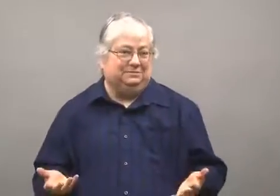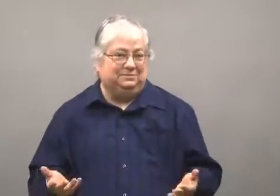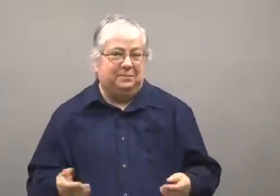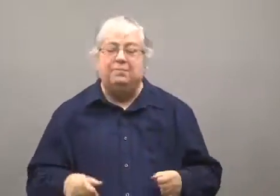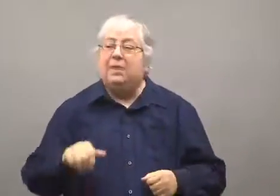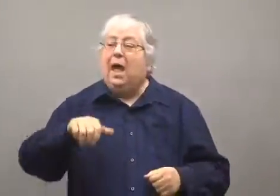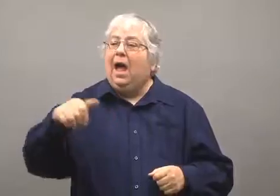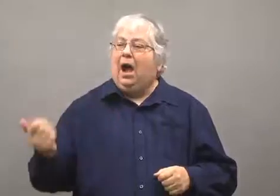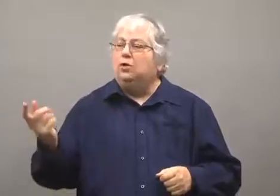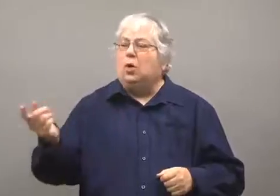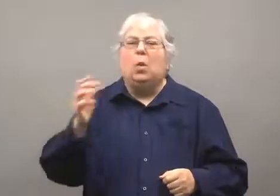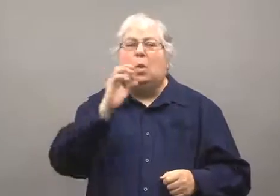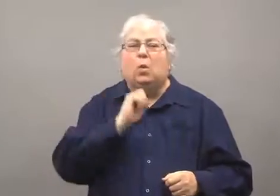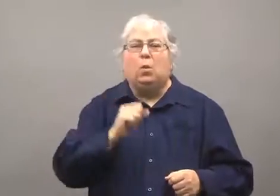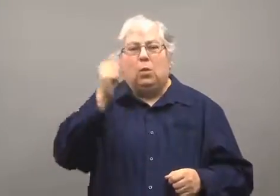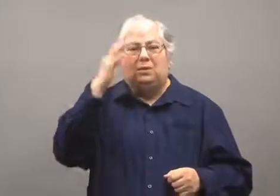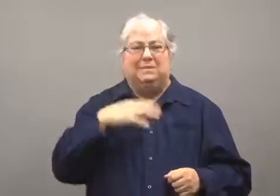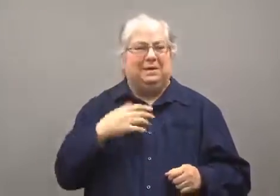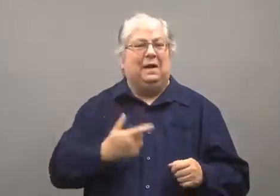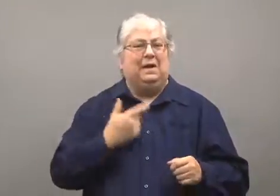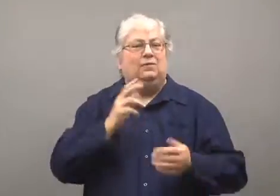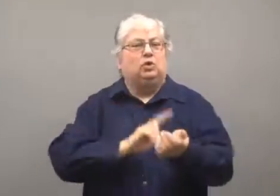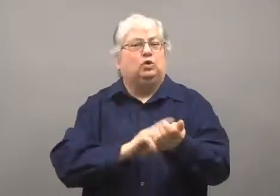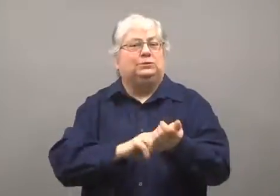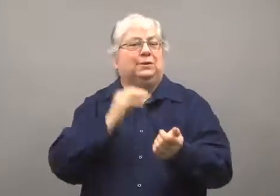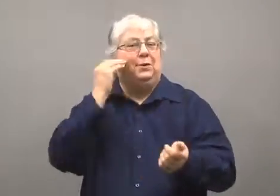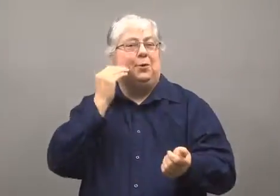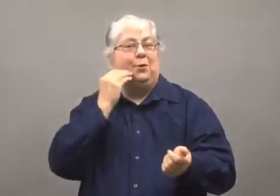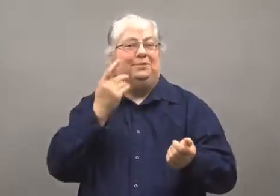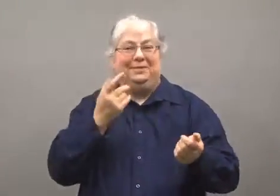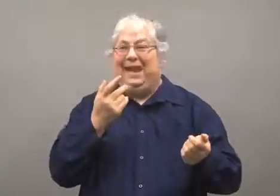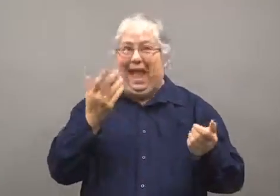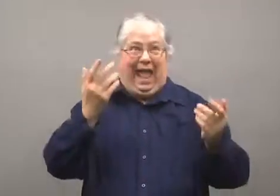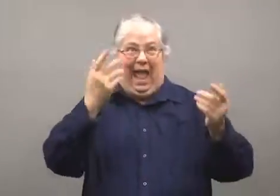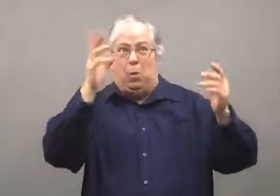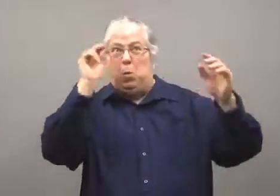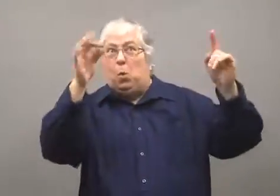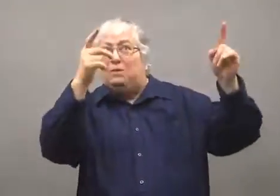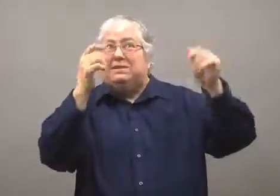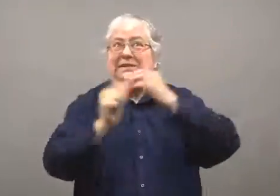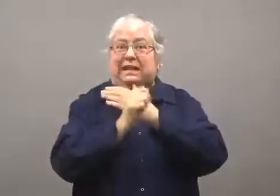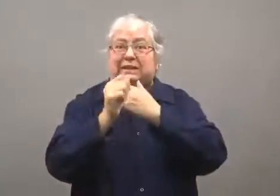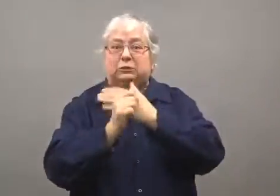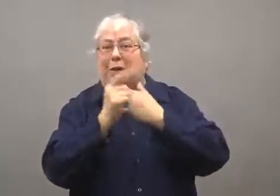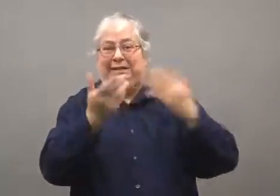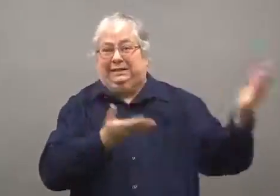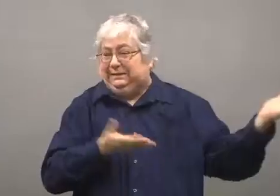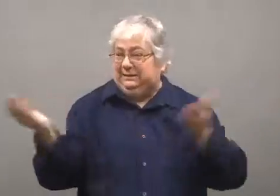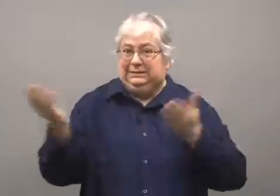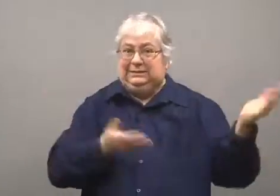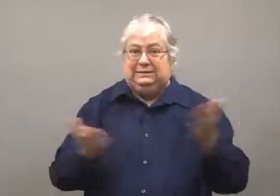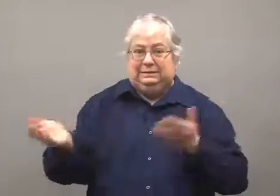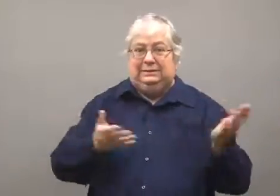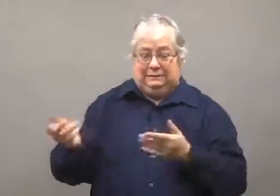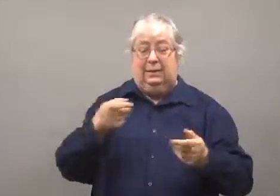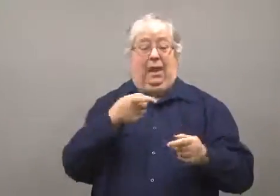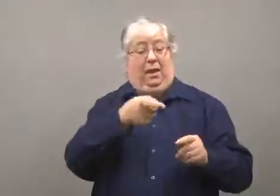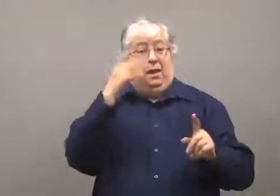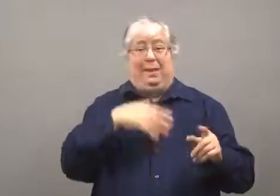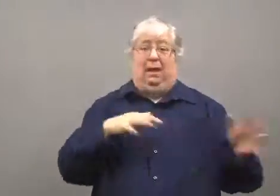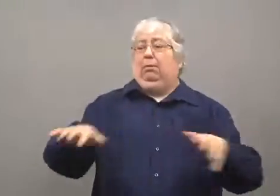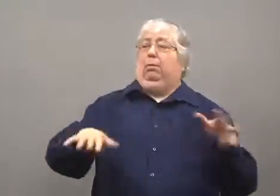Another was an elderly man in a nursing home. The roof was unstable,